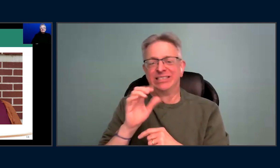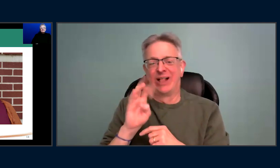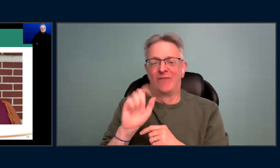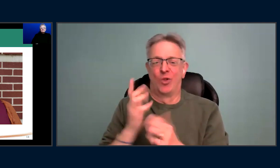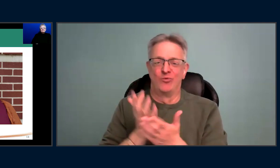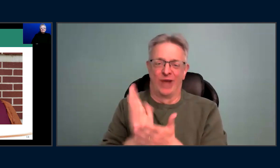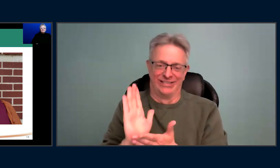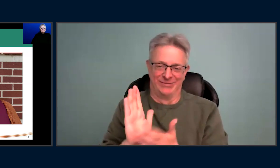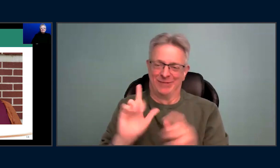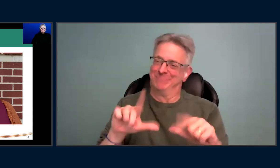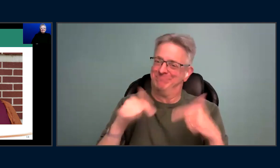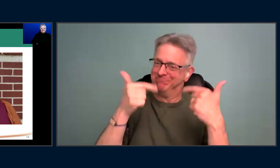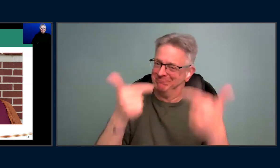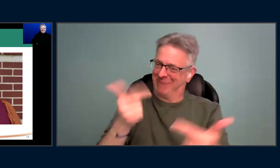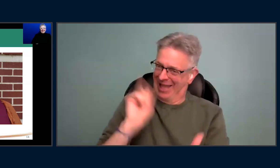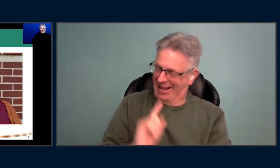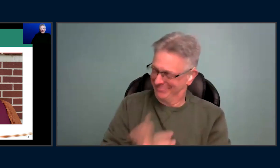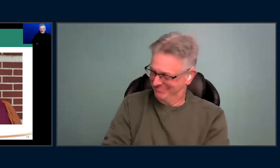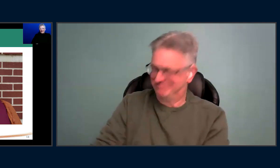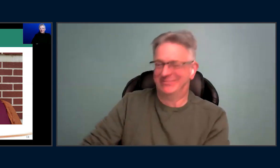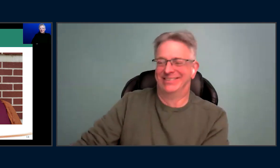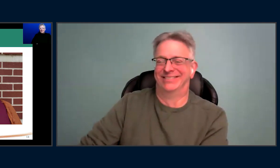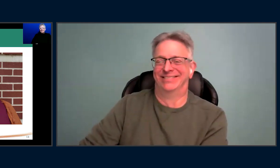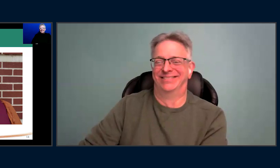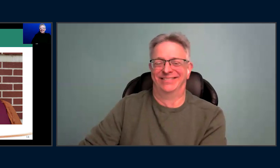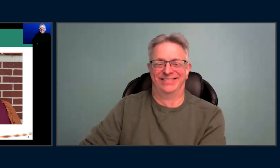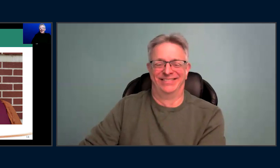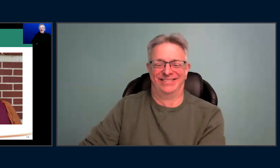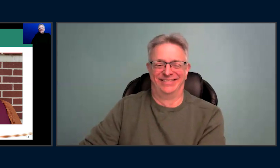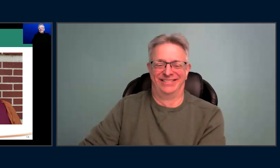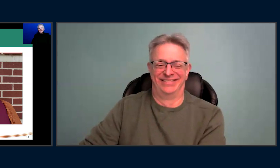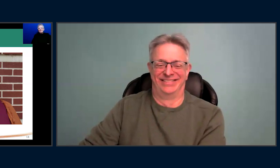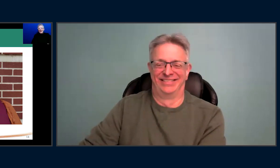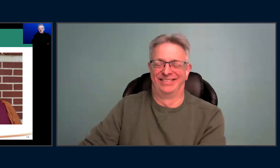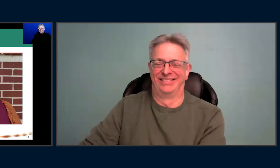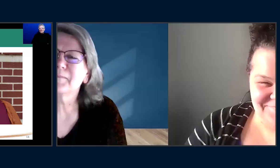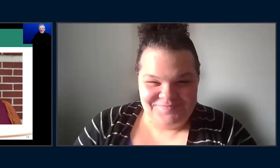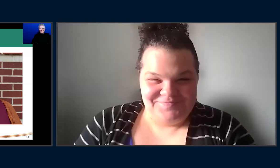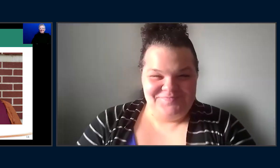of Civil Rights. Turning it over to you, Alayna. ALAYNA LAIL >> Oh, thank you, John.